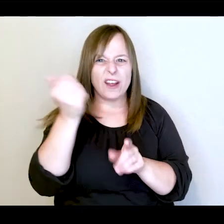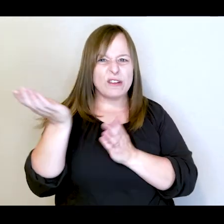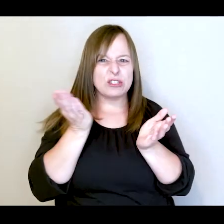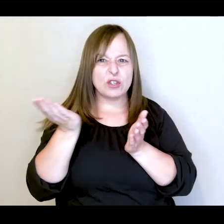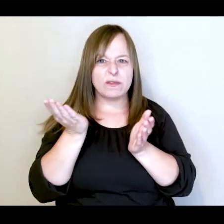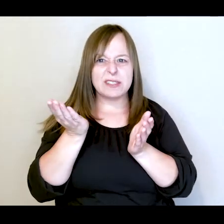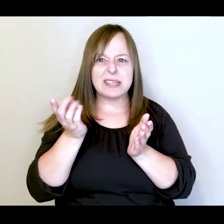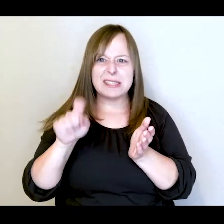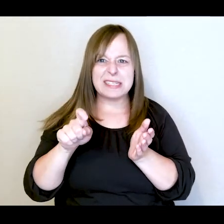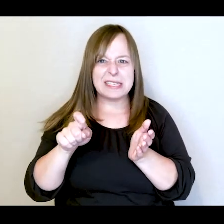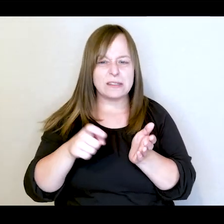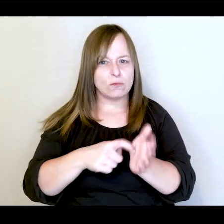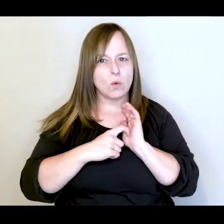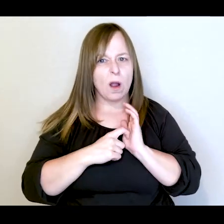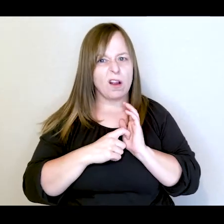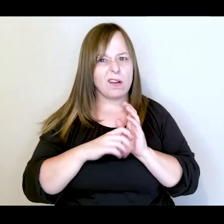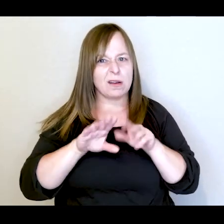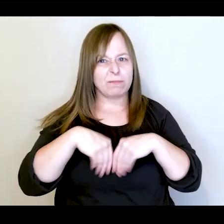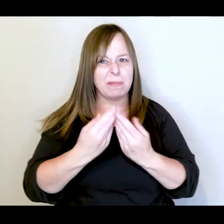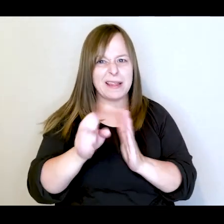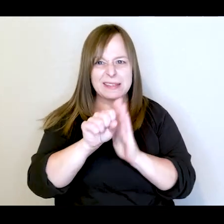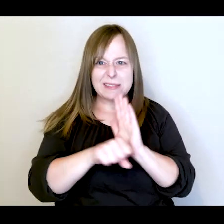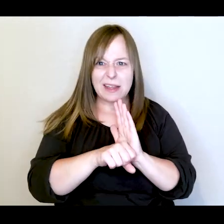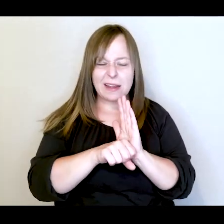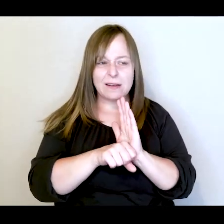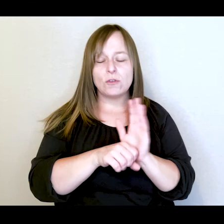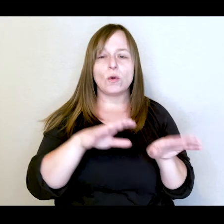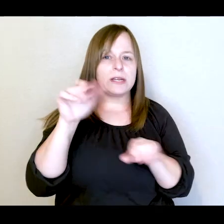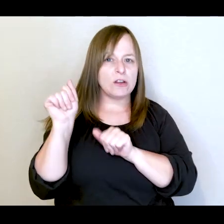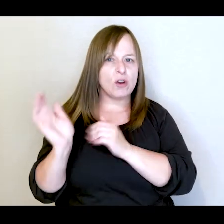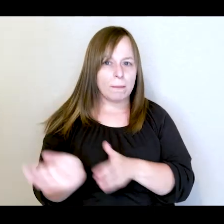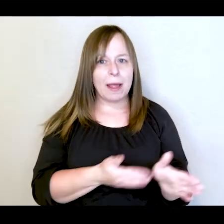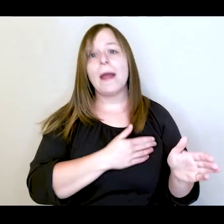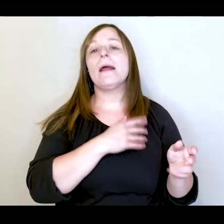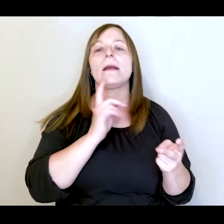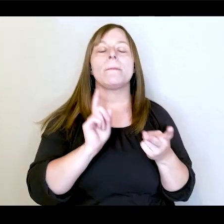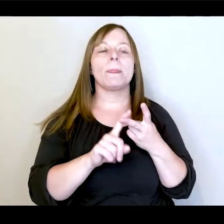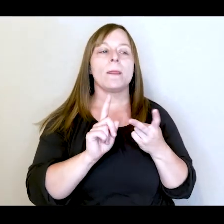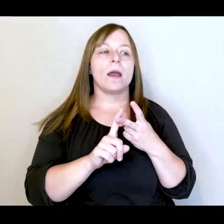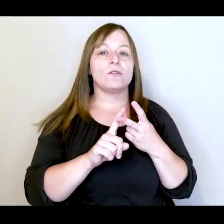services people might be entitled to. So discharge planning-- another one is